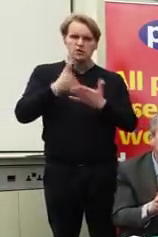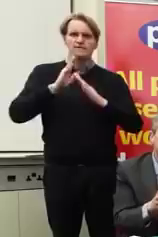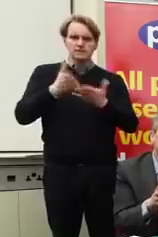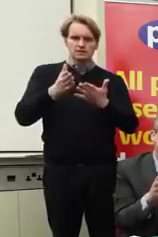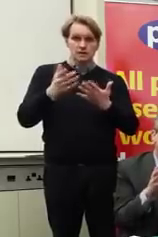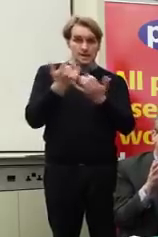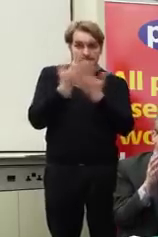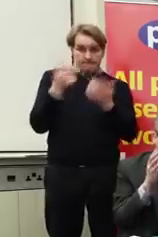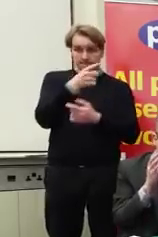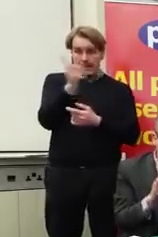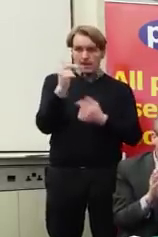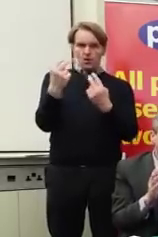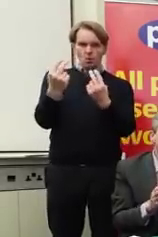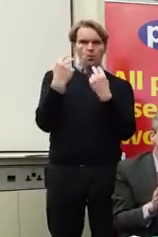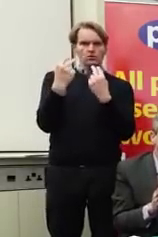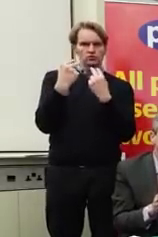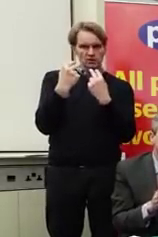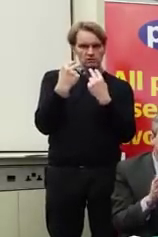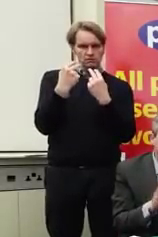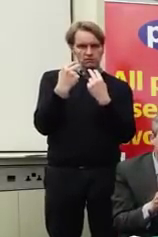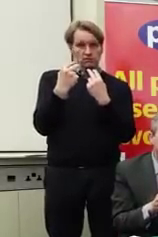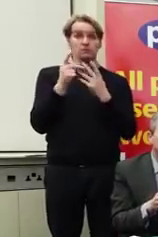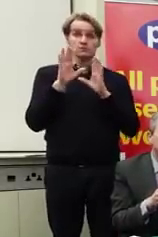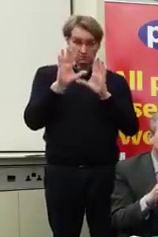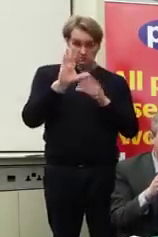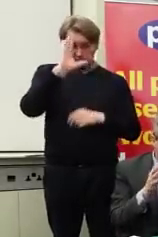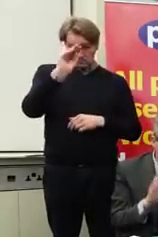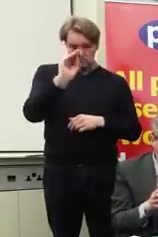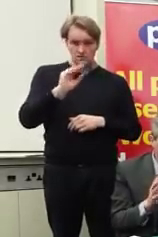and all I think you could take from what the government and our departments are